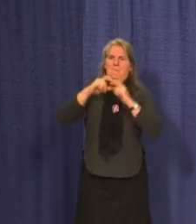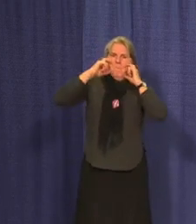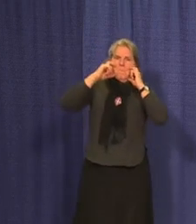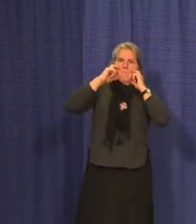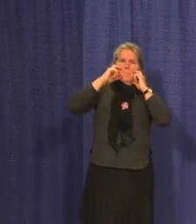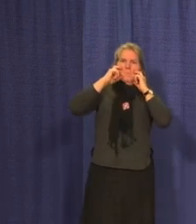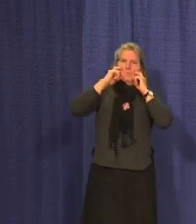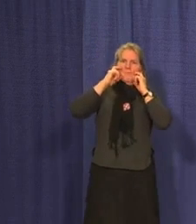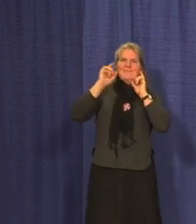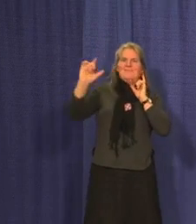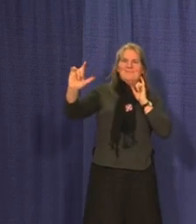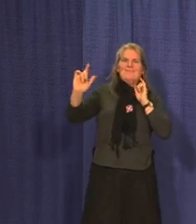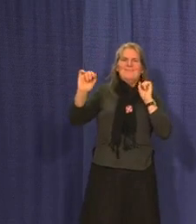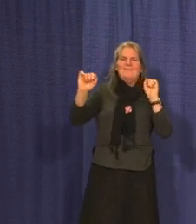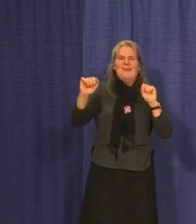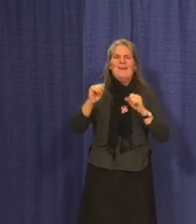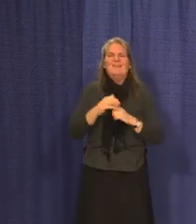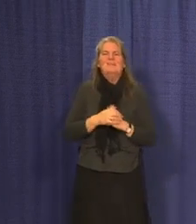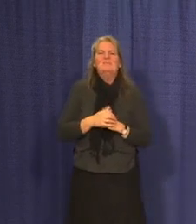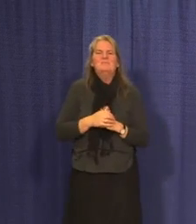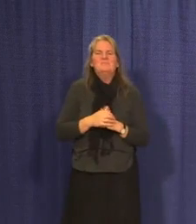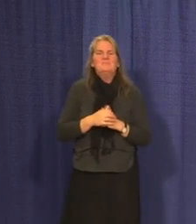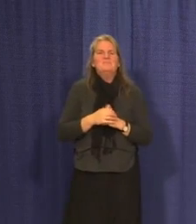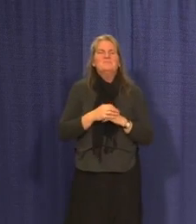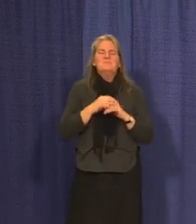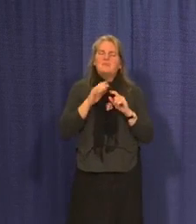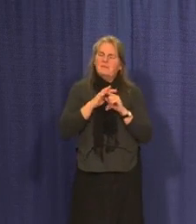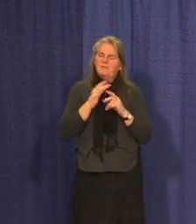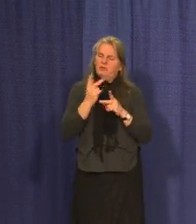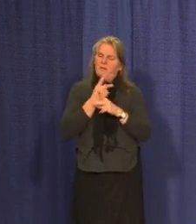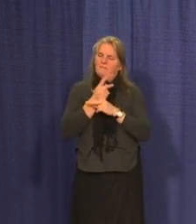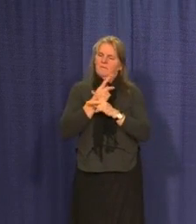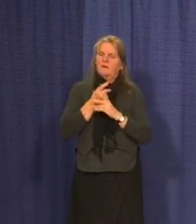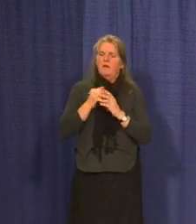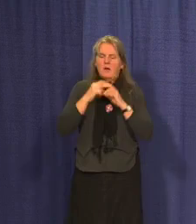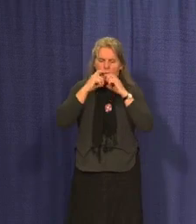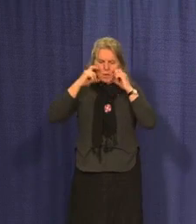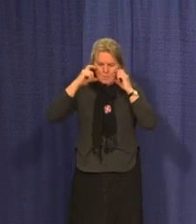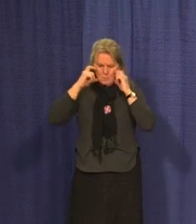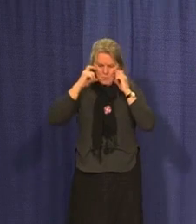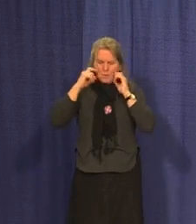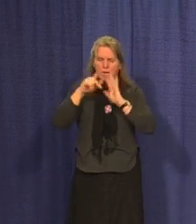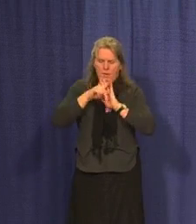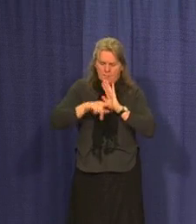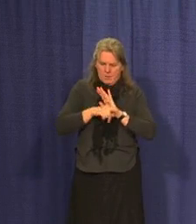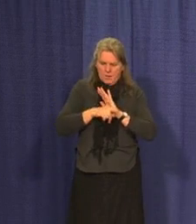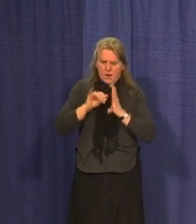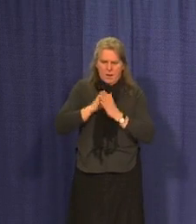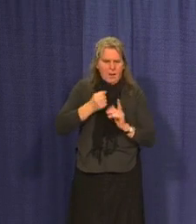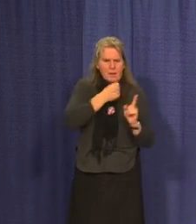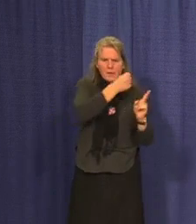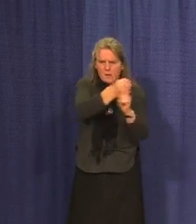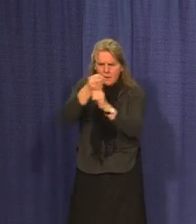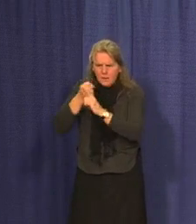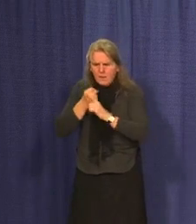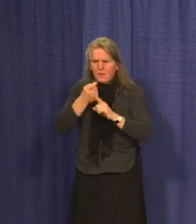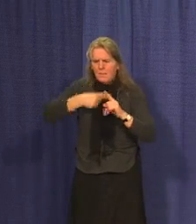may not be observed or possible. We are currently exploring all the implications that masking policies may have for